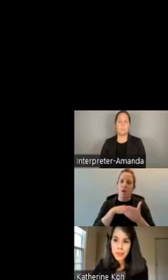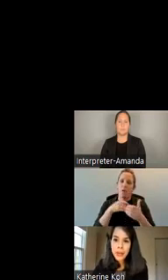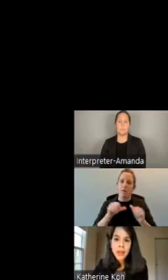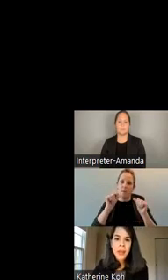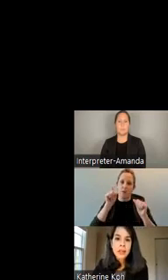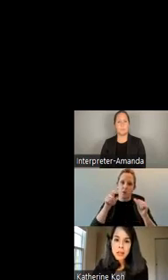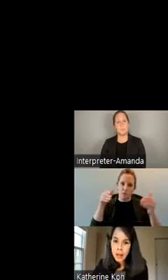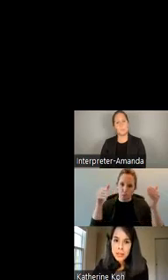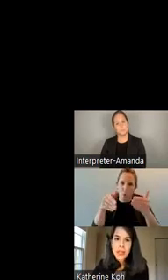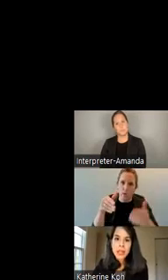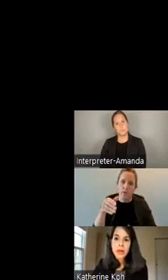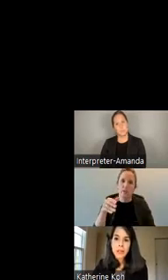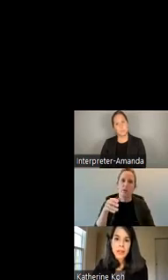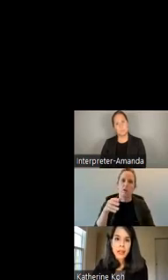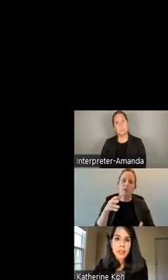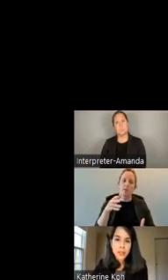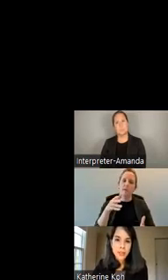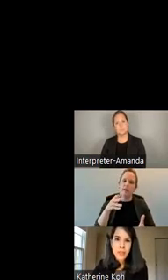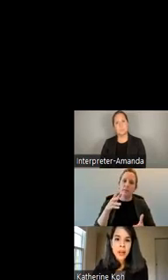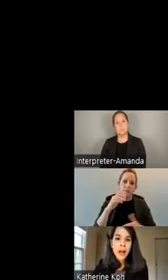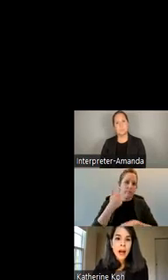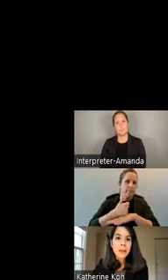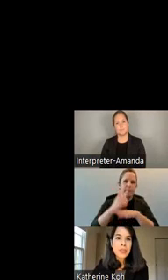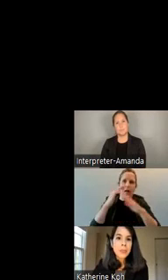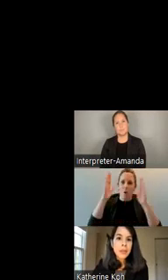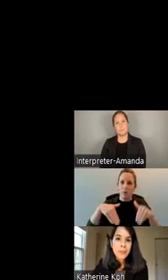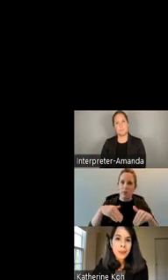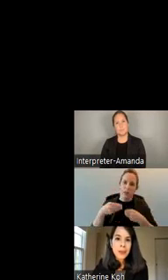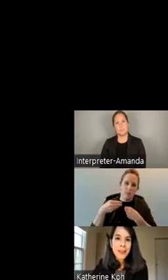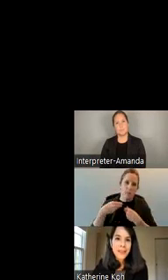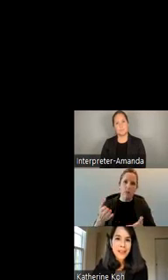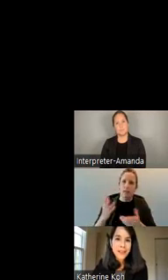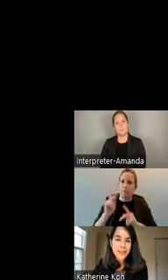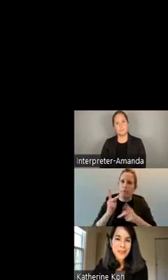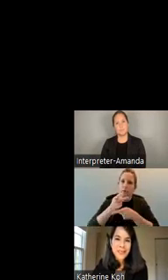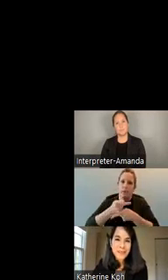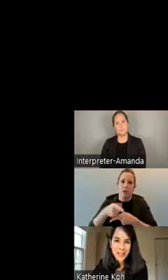people into housing and the care that they deserve um so in the upper left hand corner you see Mike